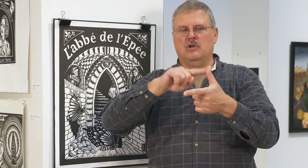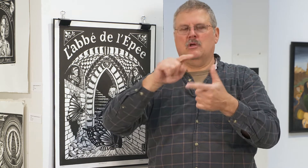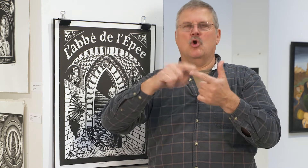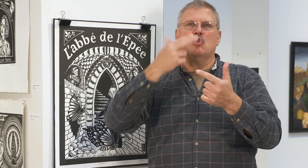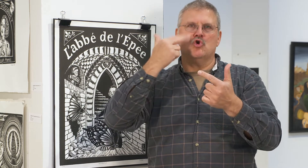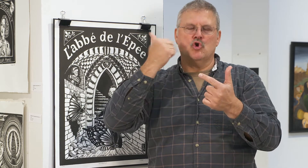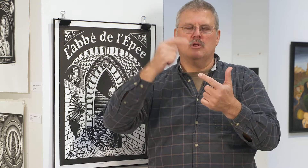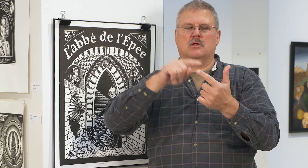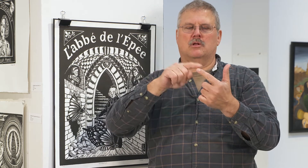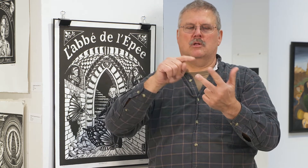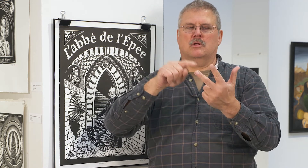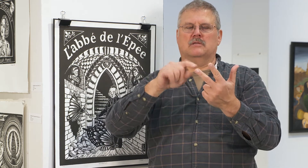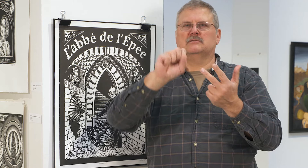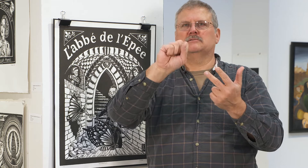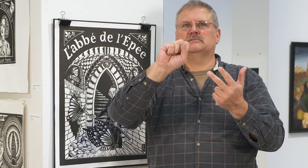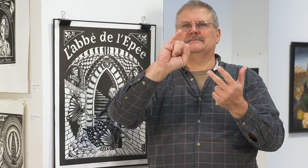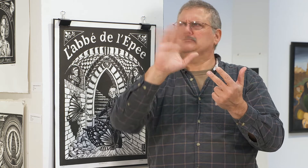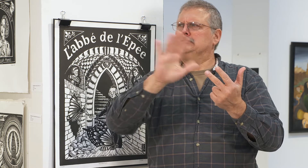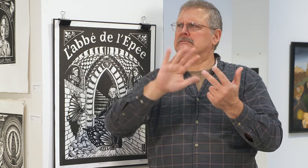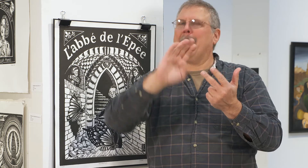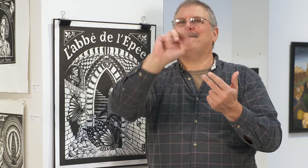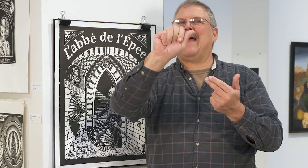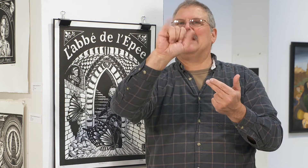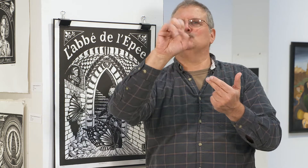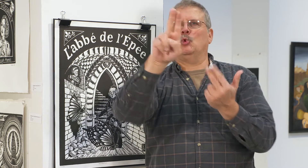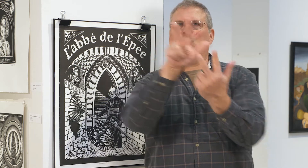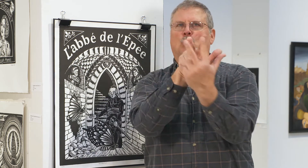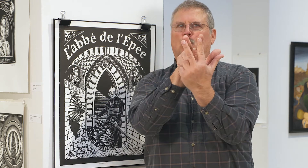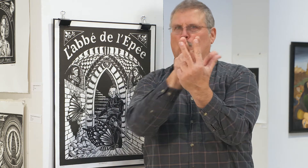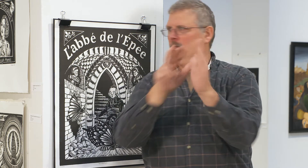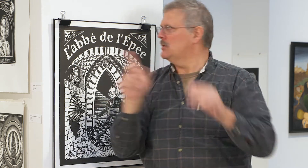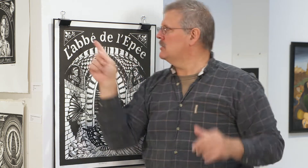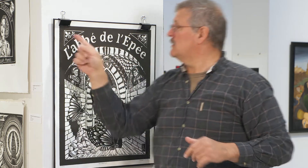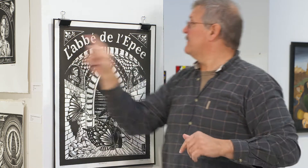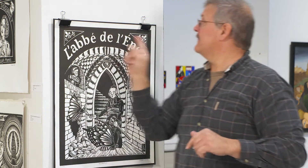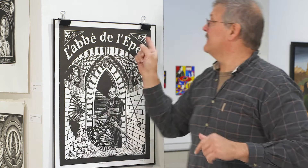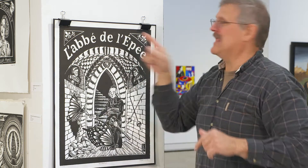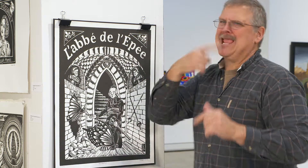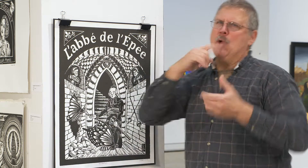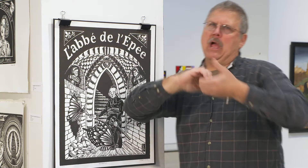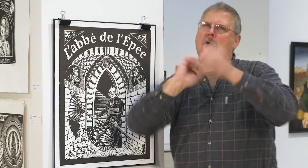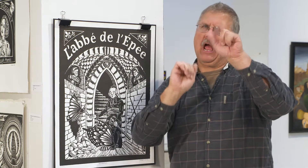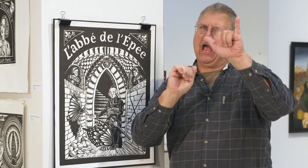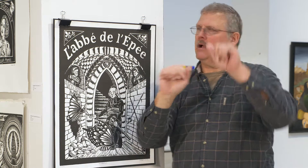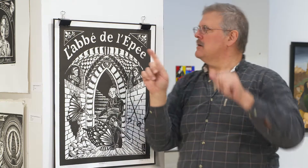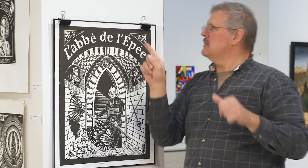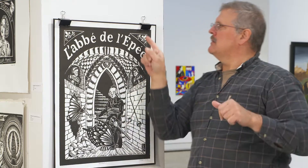Berthier, Laurent Clerc, and Massieu-- and these are their hearing allies...